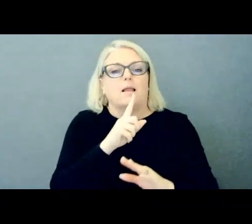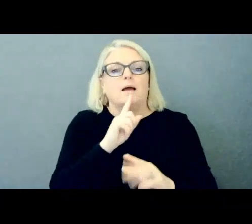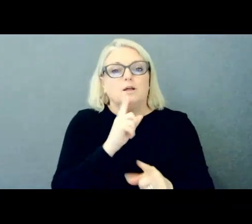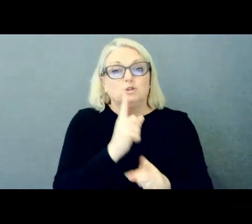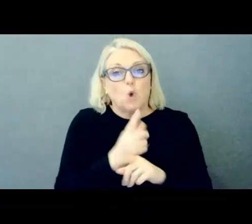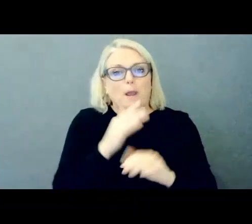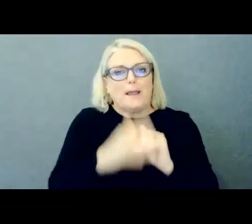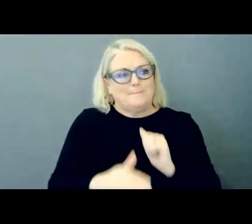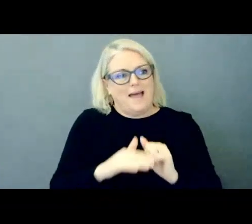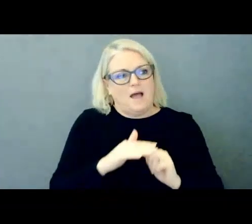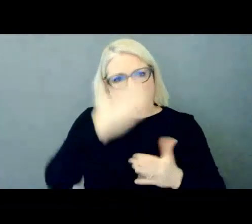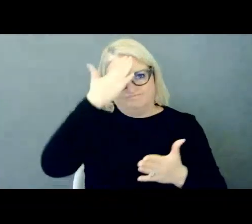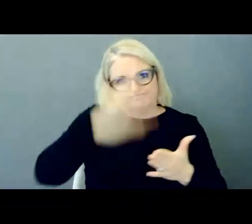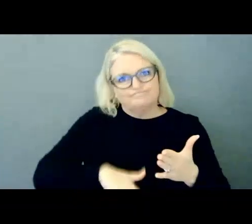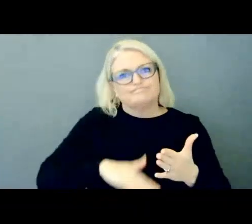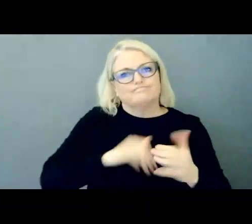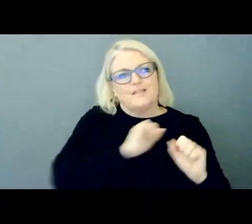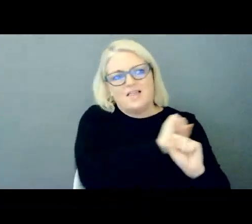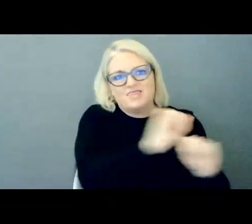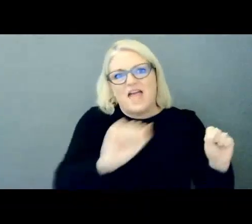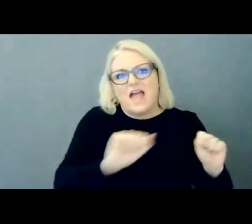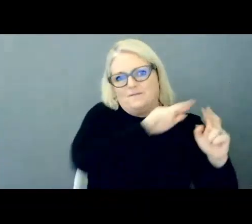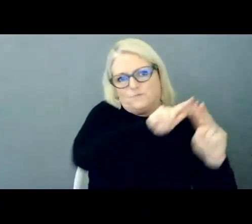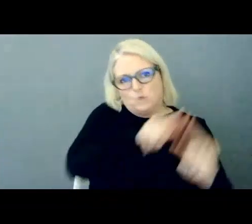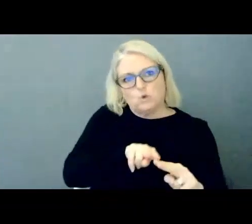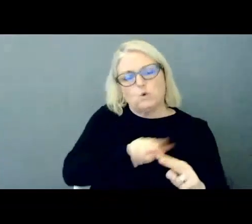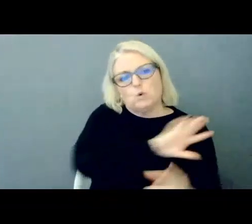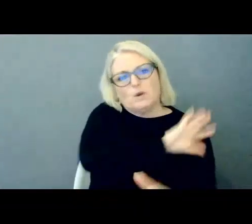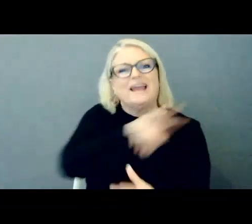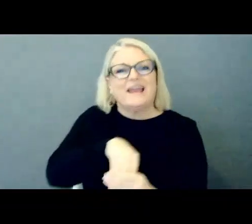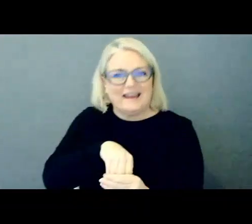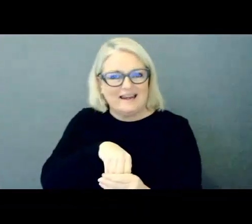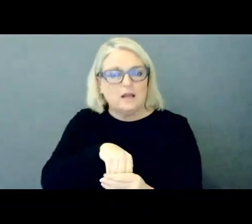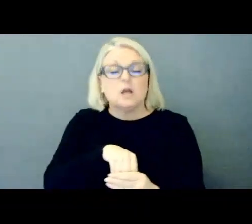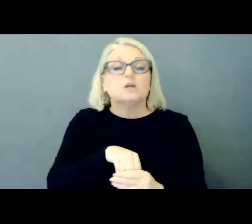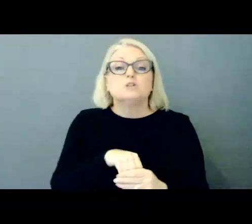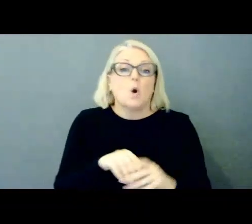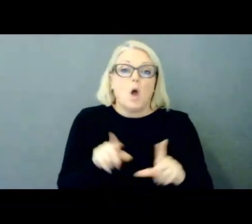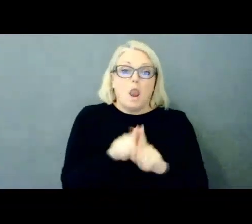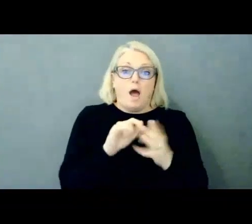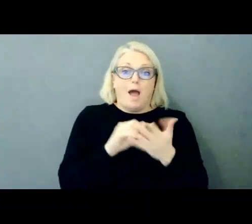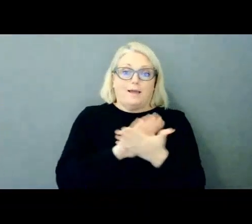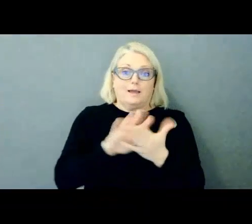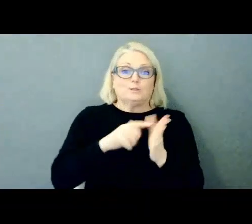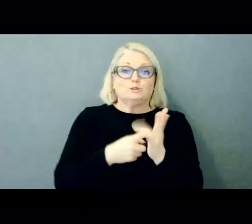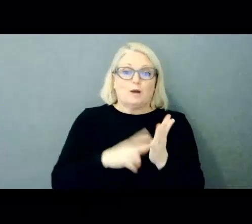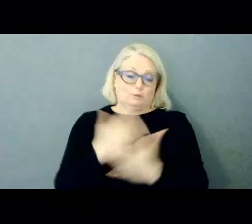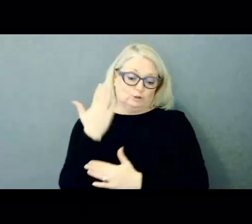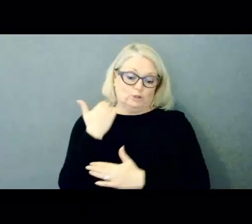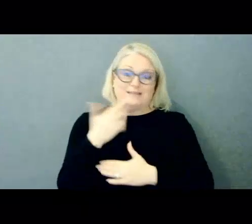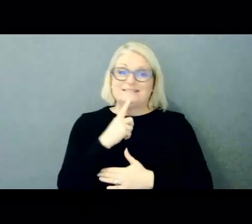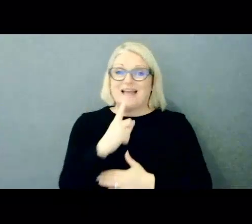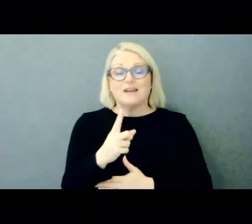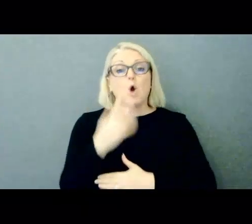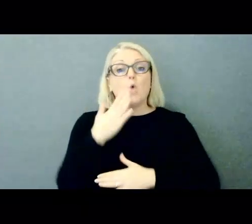rather than just starting with the assumption that you make something basically accessible, we're looking at: How can we make sure we understand the complete spectrum